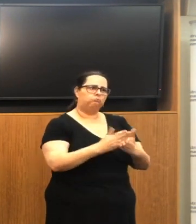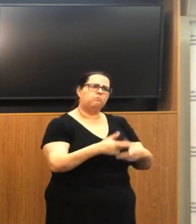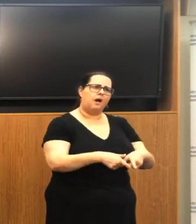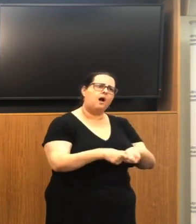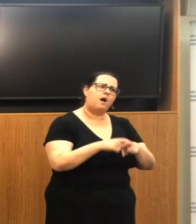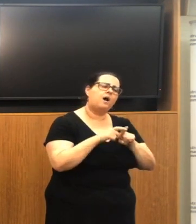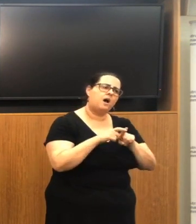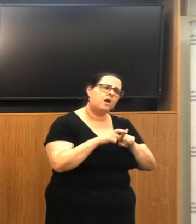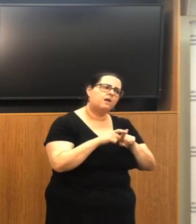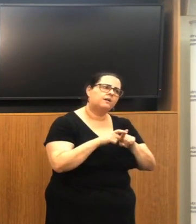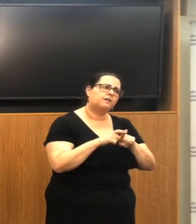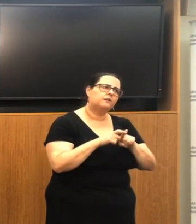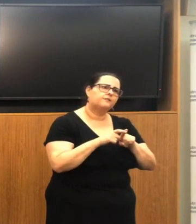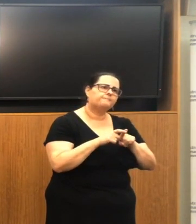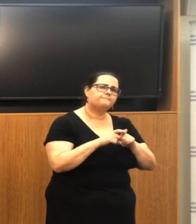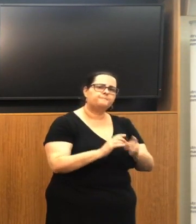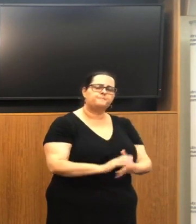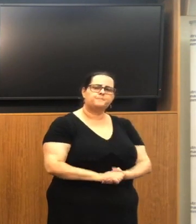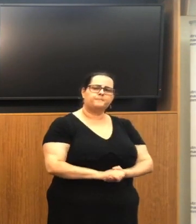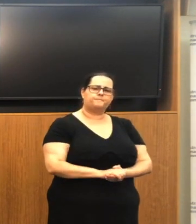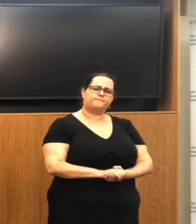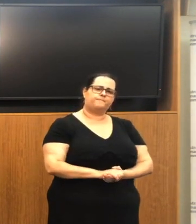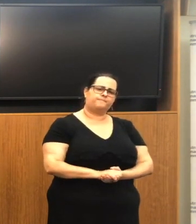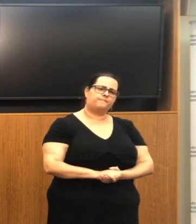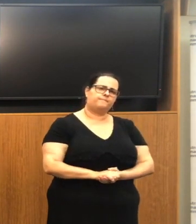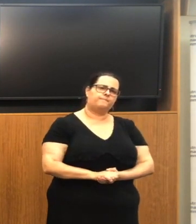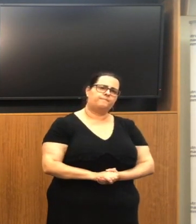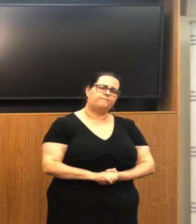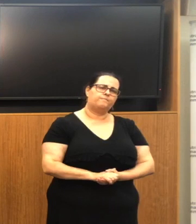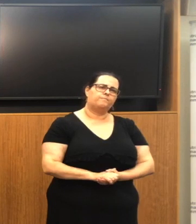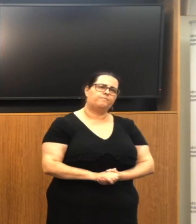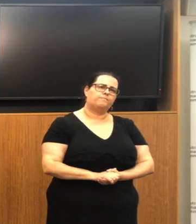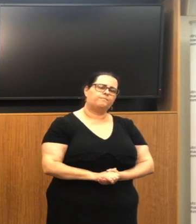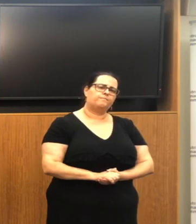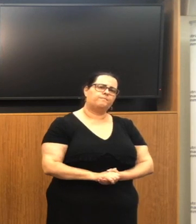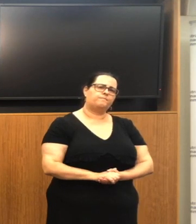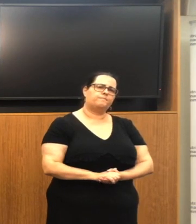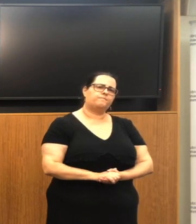But of course I tried to be more positive about it.